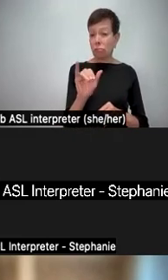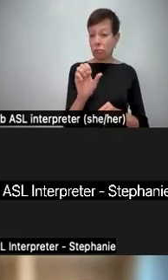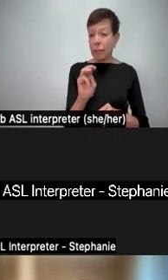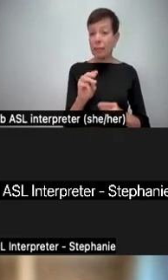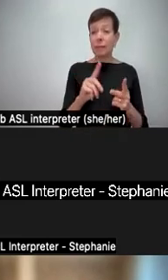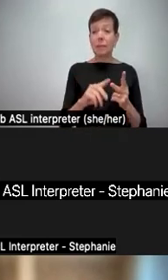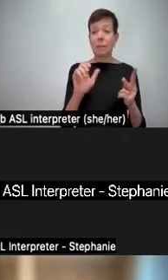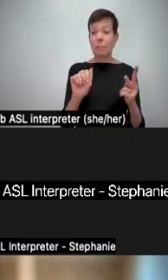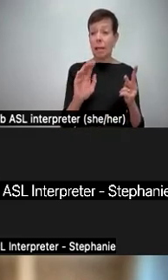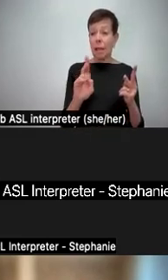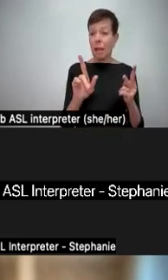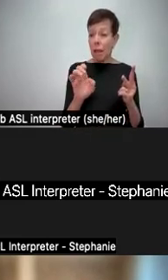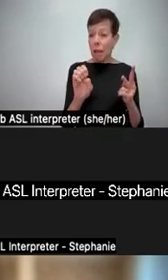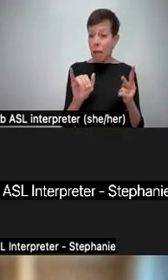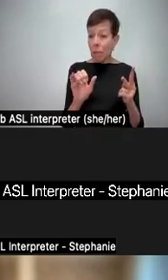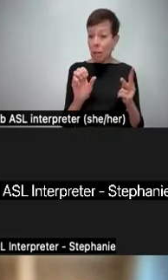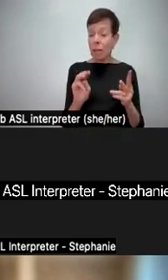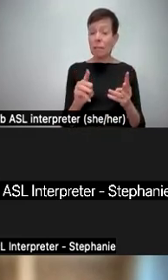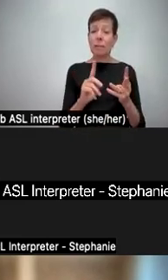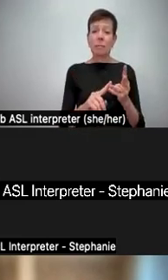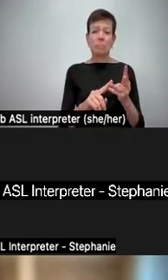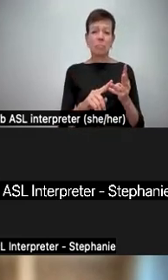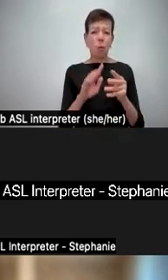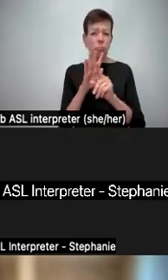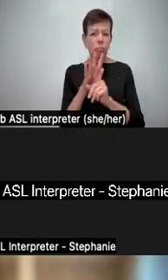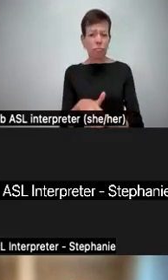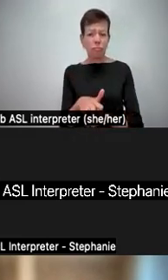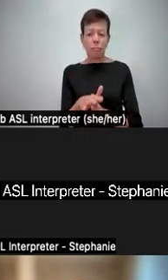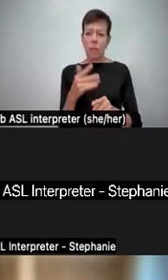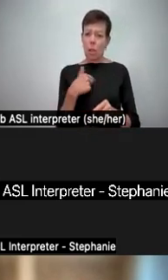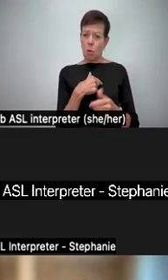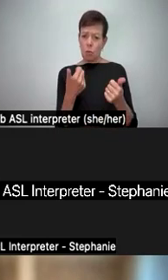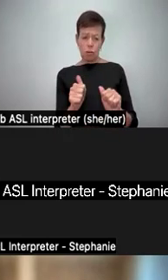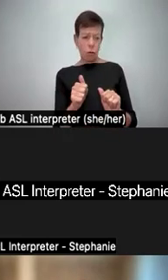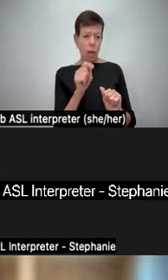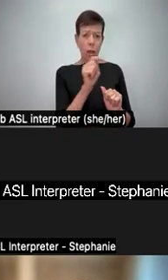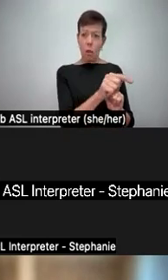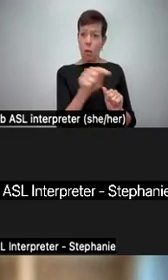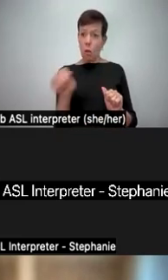We try to centre the creativity and leadership of those communities most impacted by structural